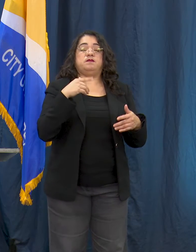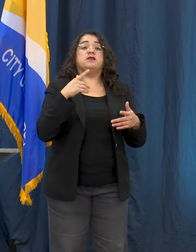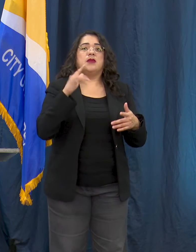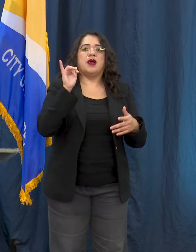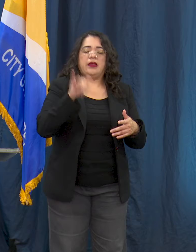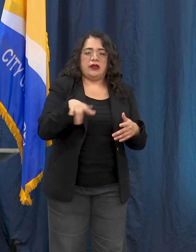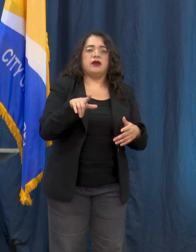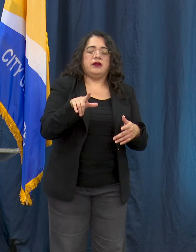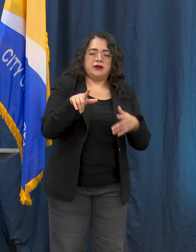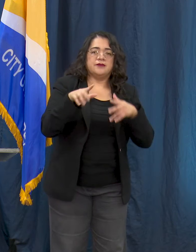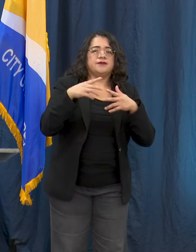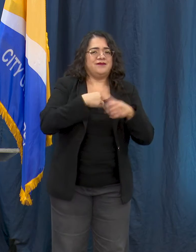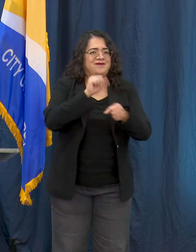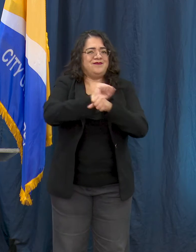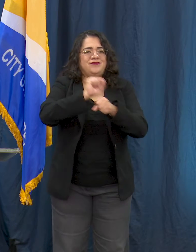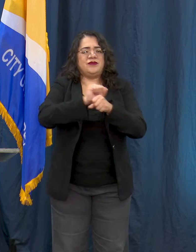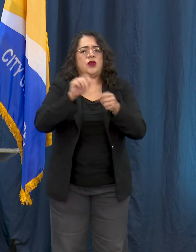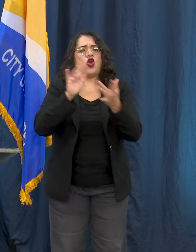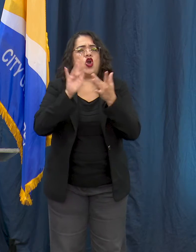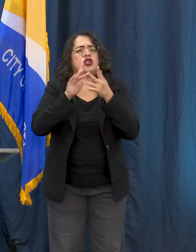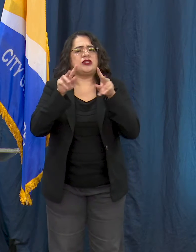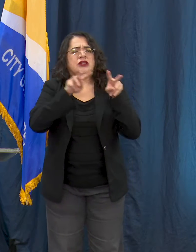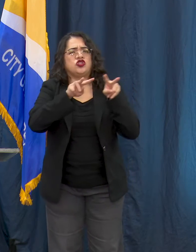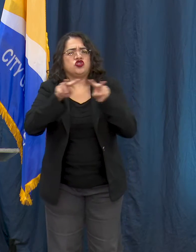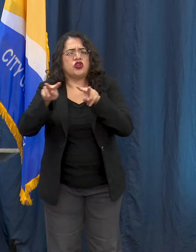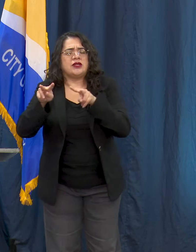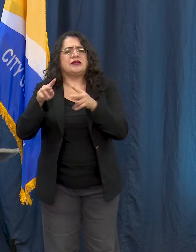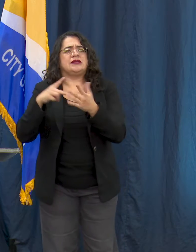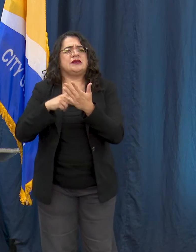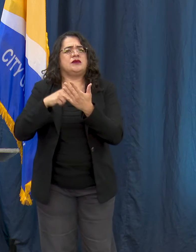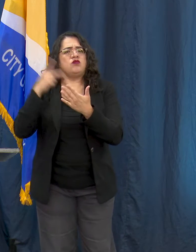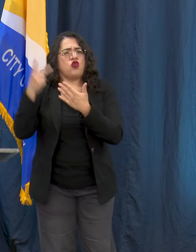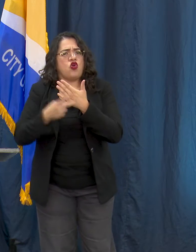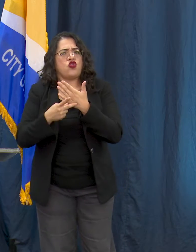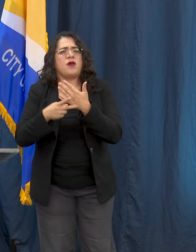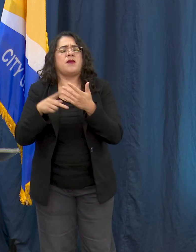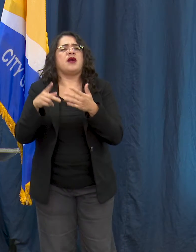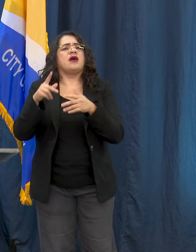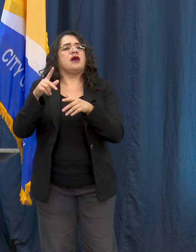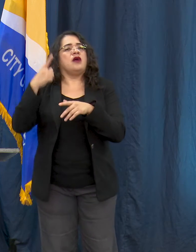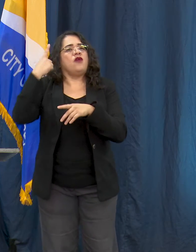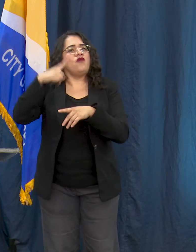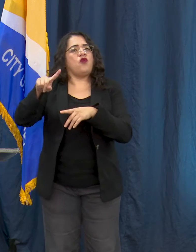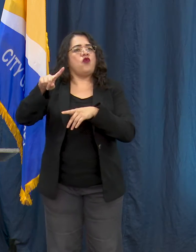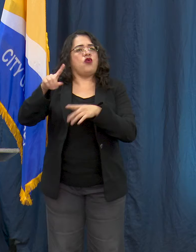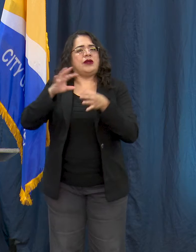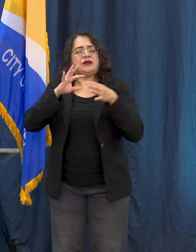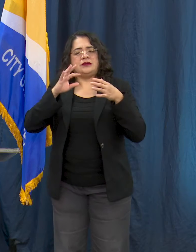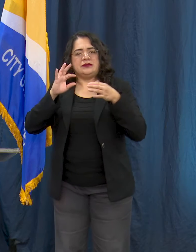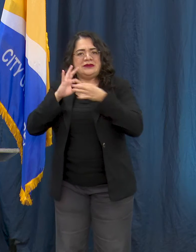contact tracers as well as moving on to a statewide platform. While our local health department has